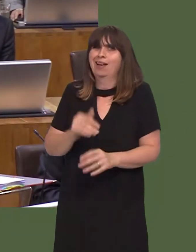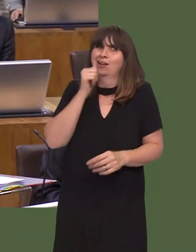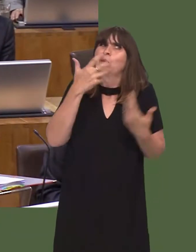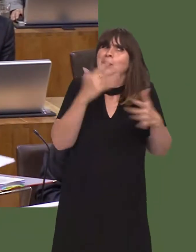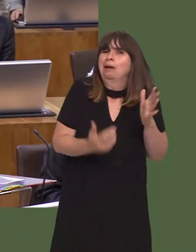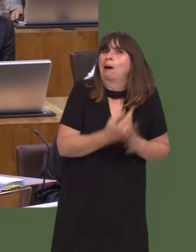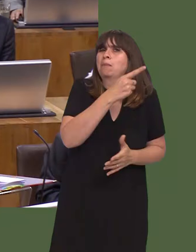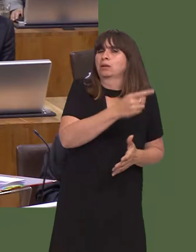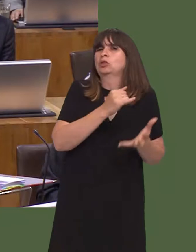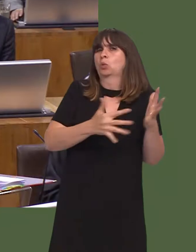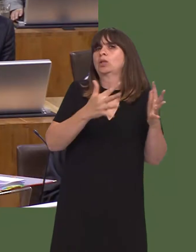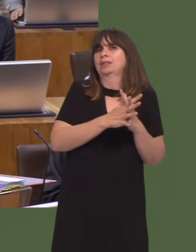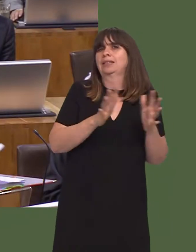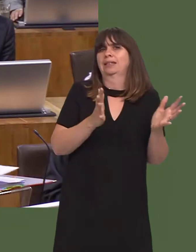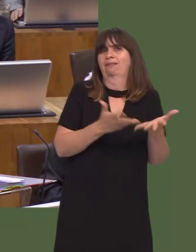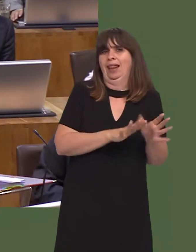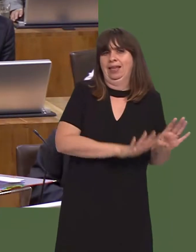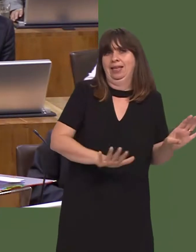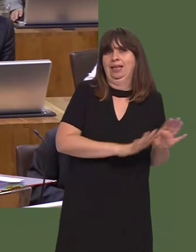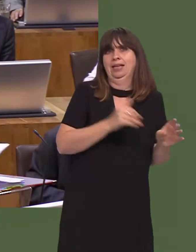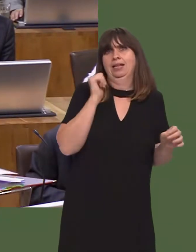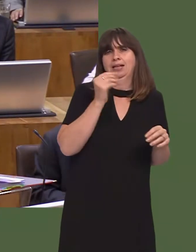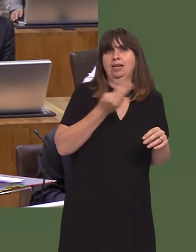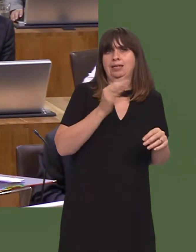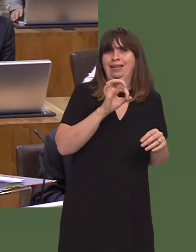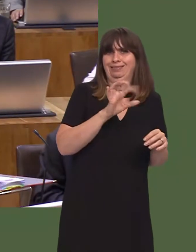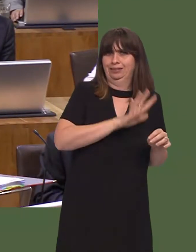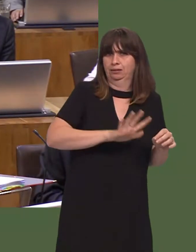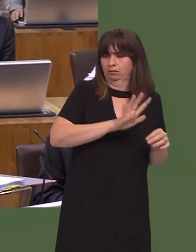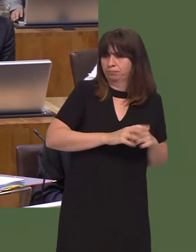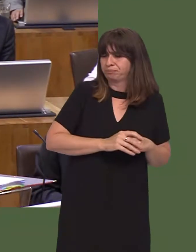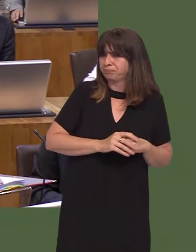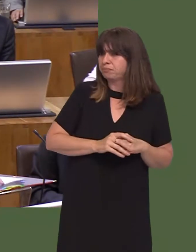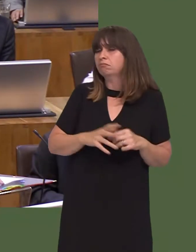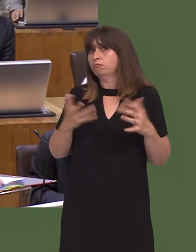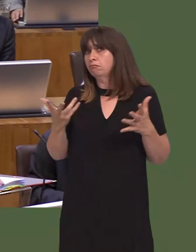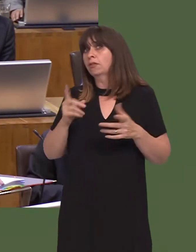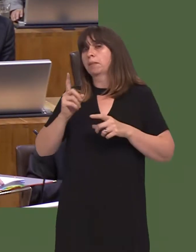rightly says, happened in the lower Swansea valley in the early 1980s. I can say, in terms